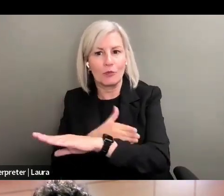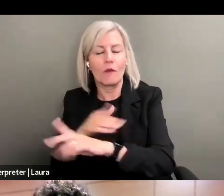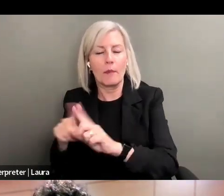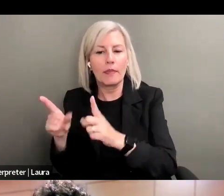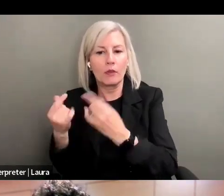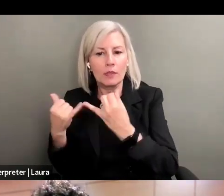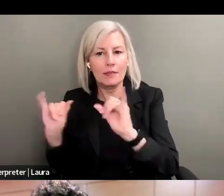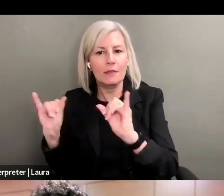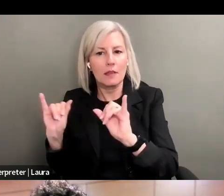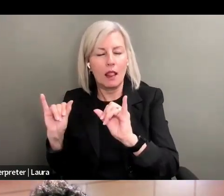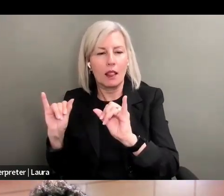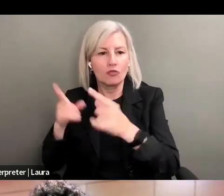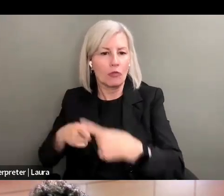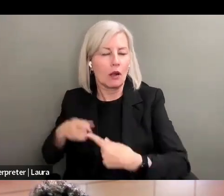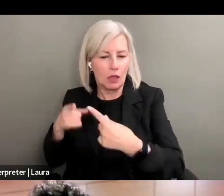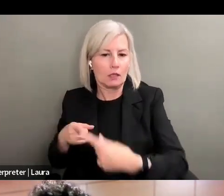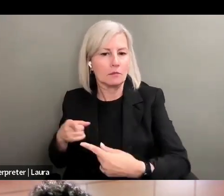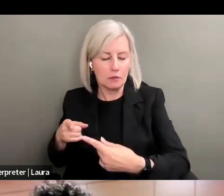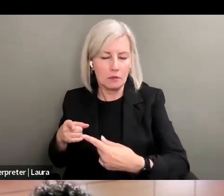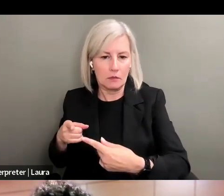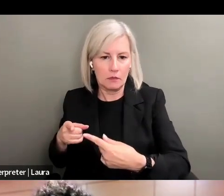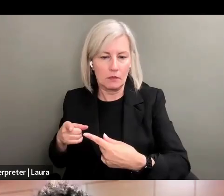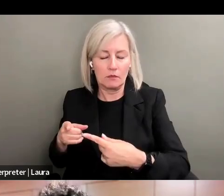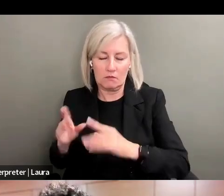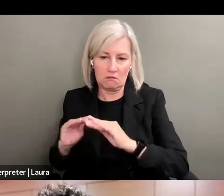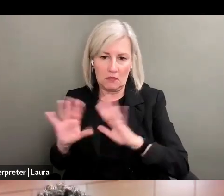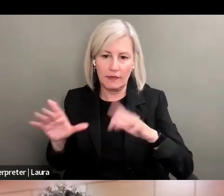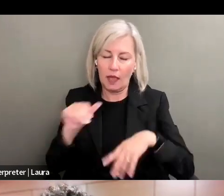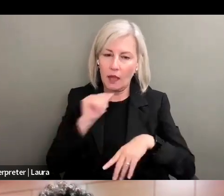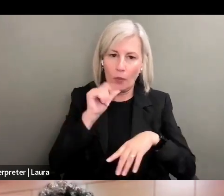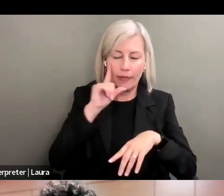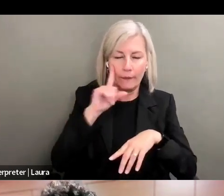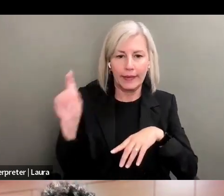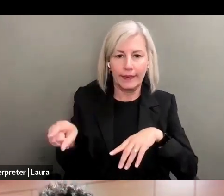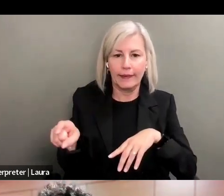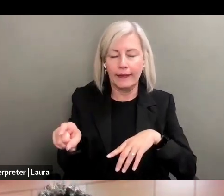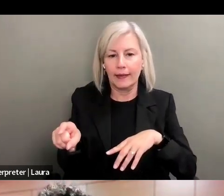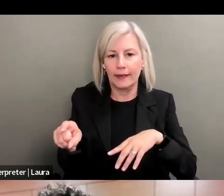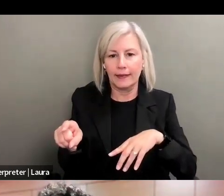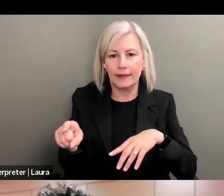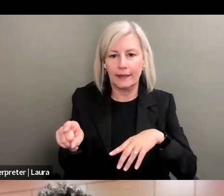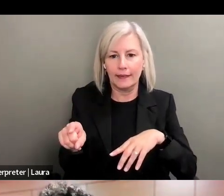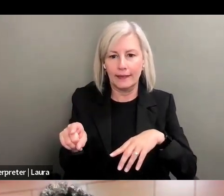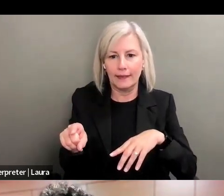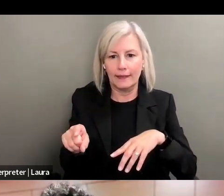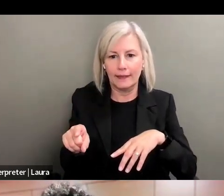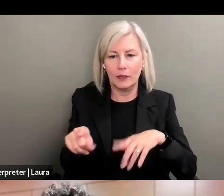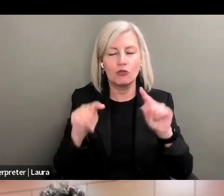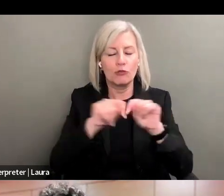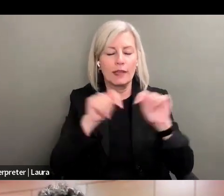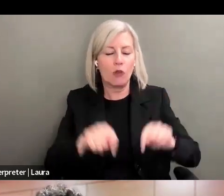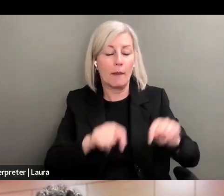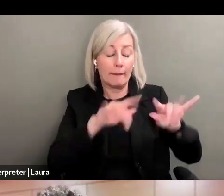giving them difficulty. So, obviously, I don't think we need to, you know, transcribe the sample the speech sample.